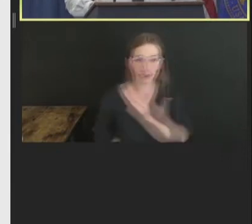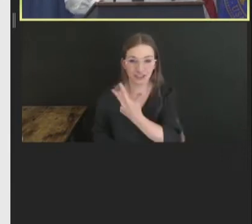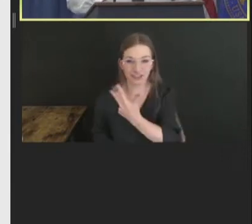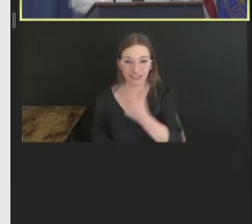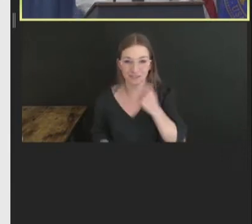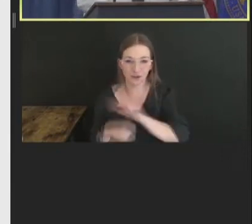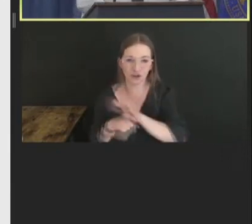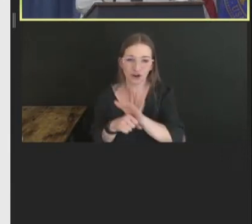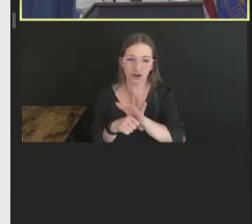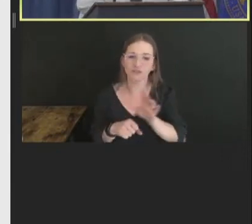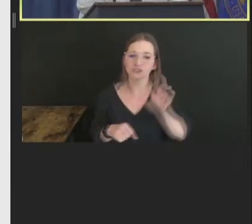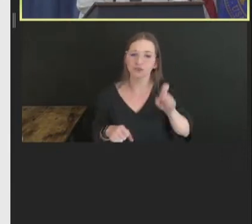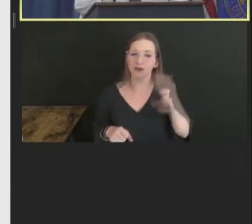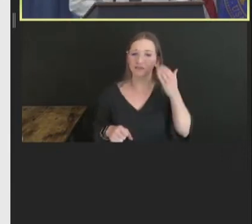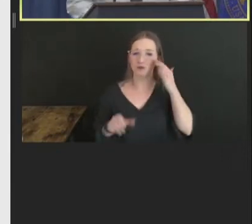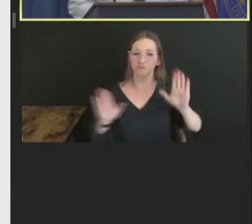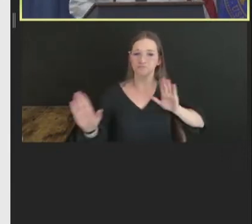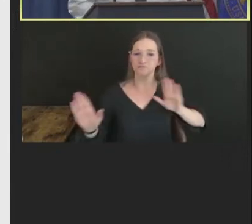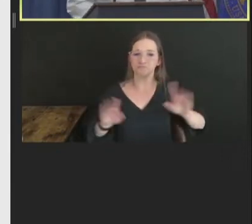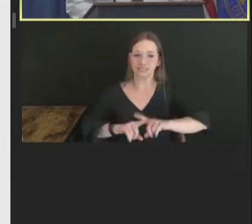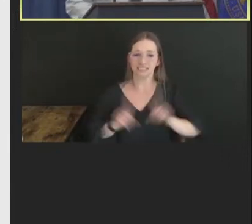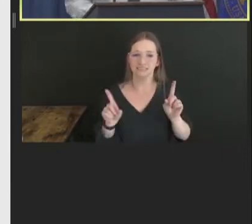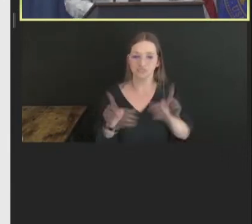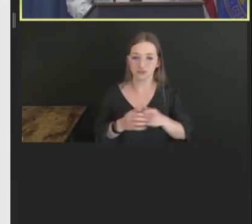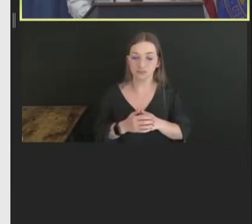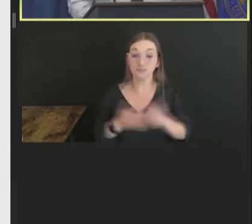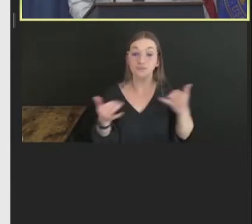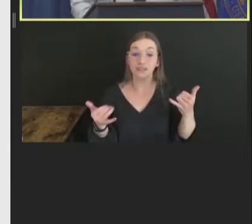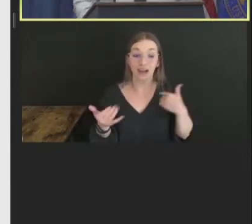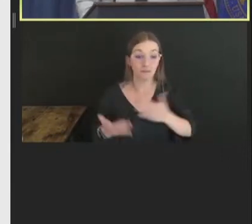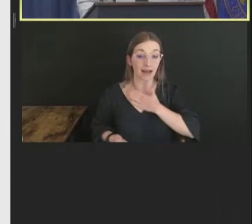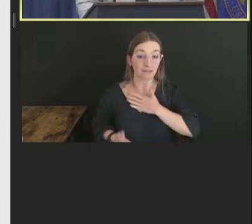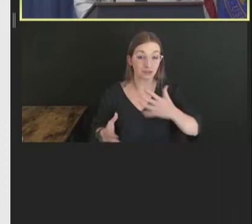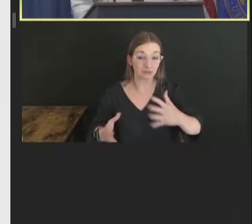I'm happy to help take questions that you might have. Thank you for your attention.